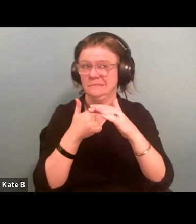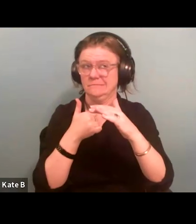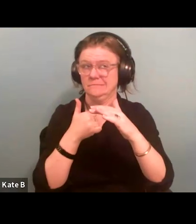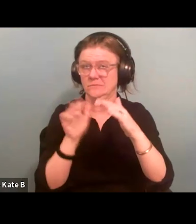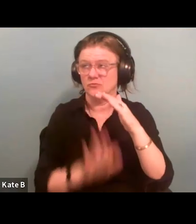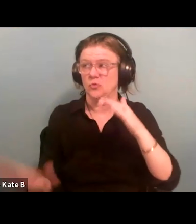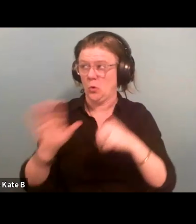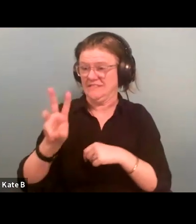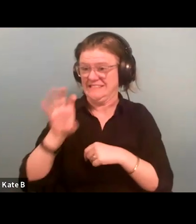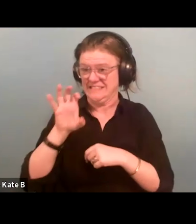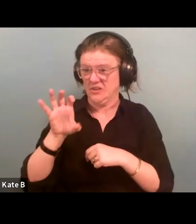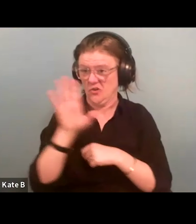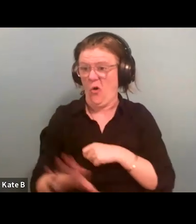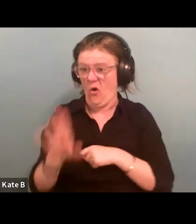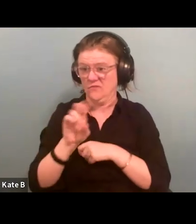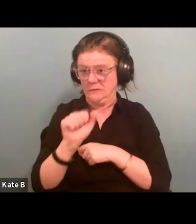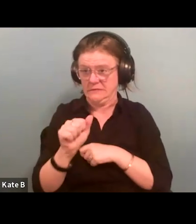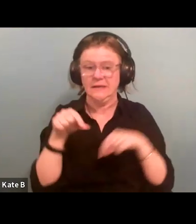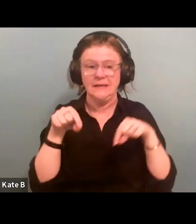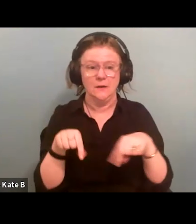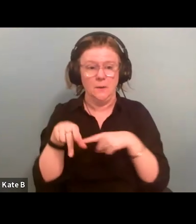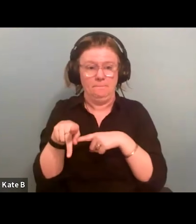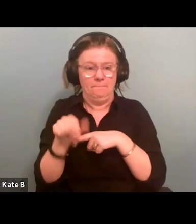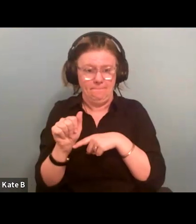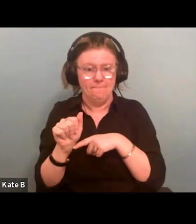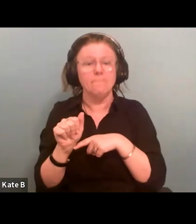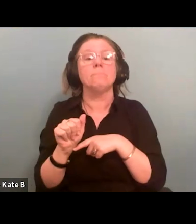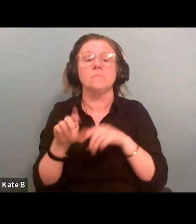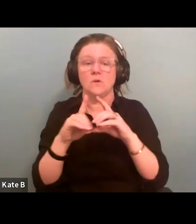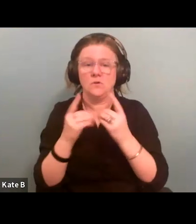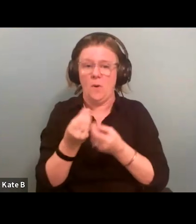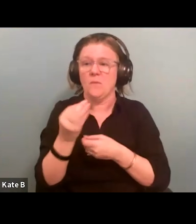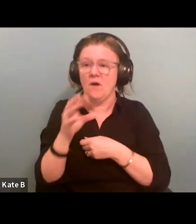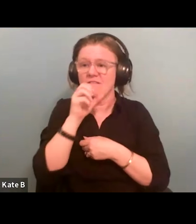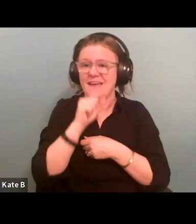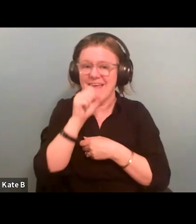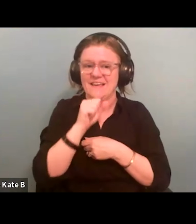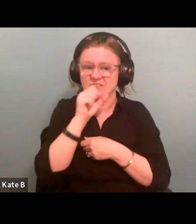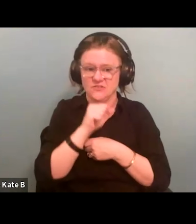And here in Pennsylvania, the Department of Aging has appointed the Area Agencies on Aging